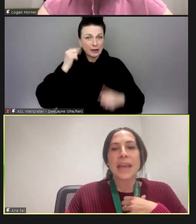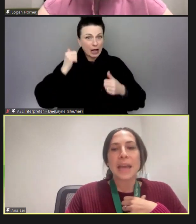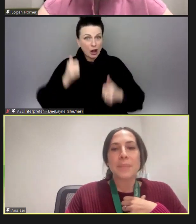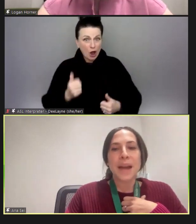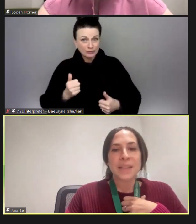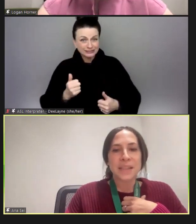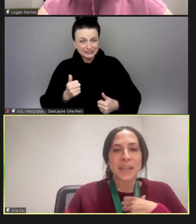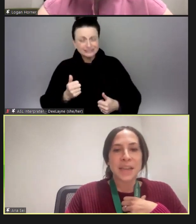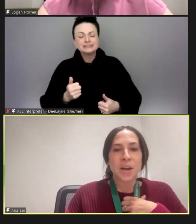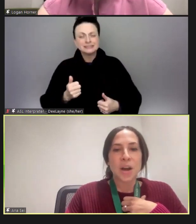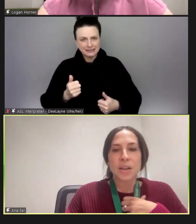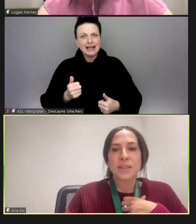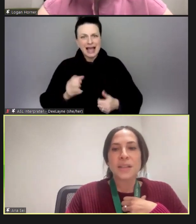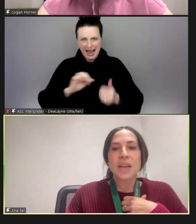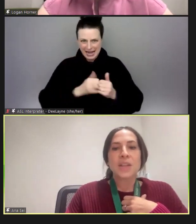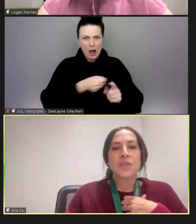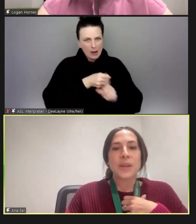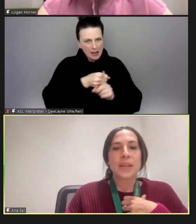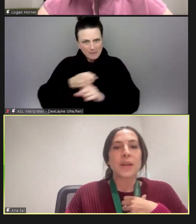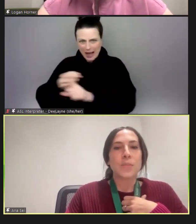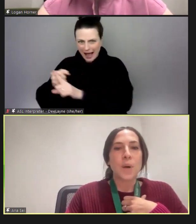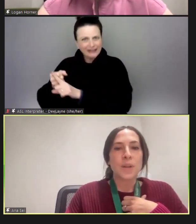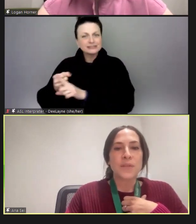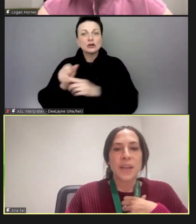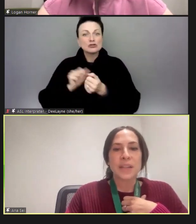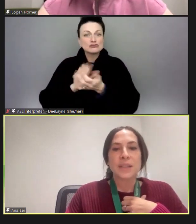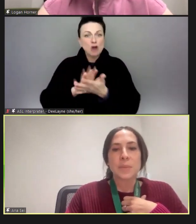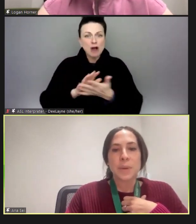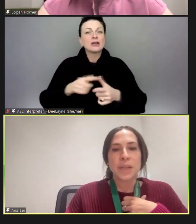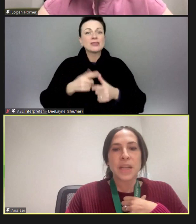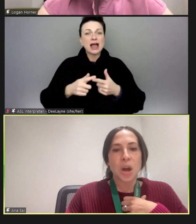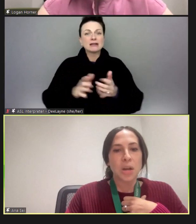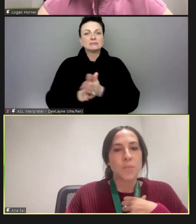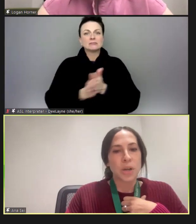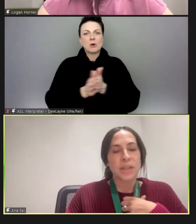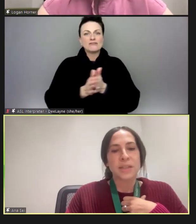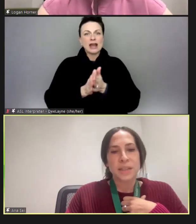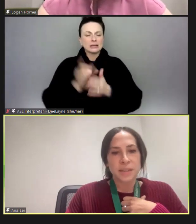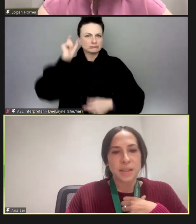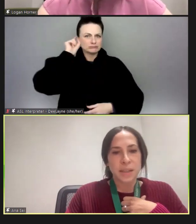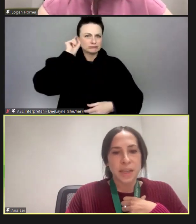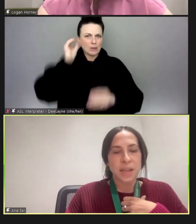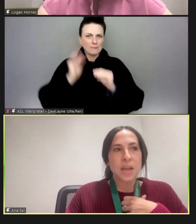impacts it can cause so that they're